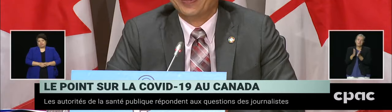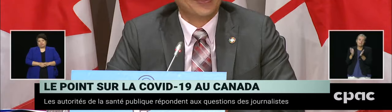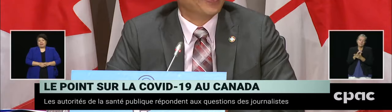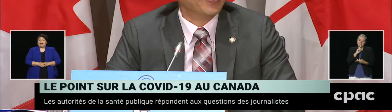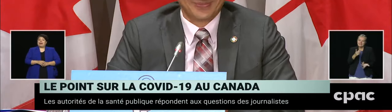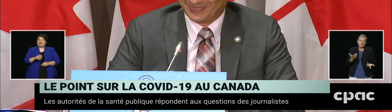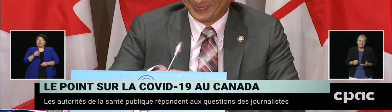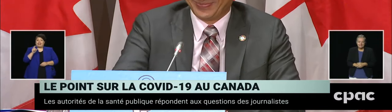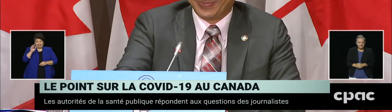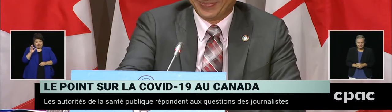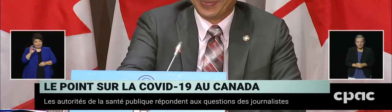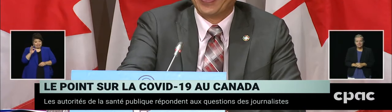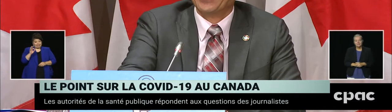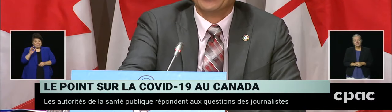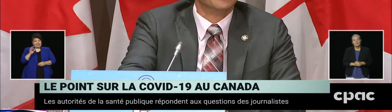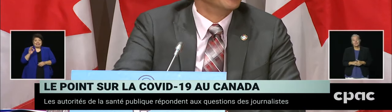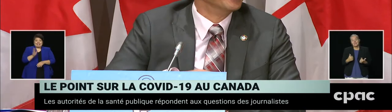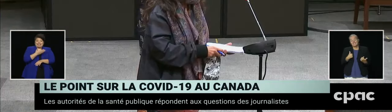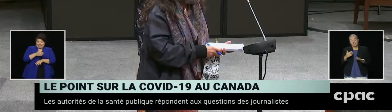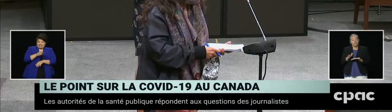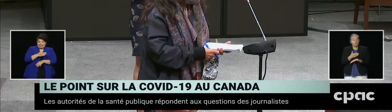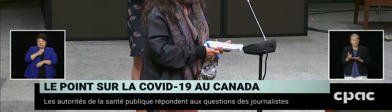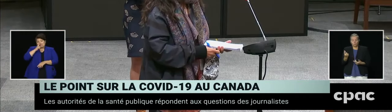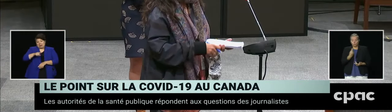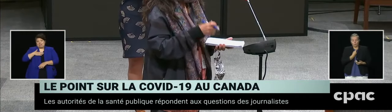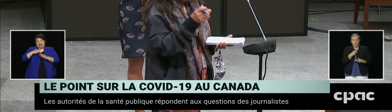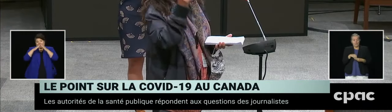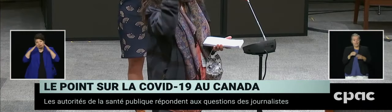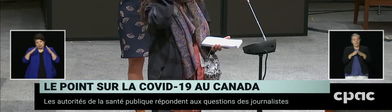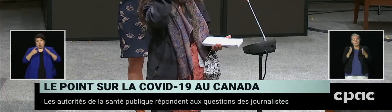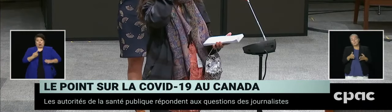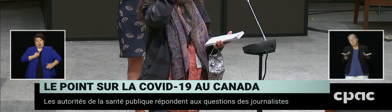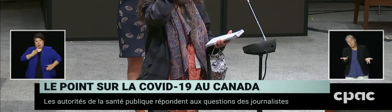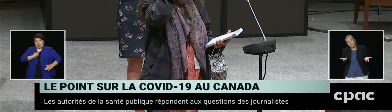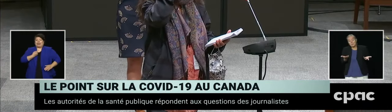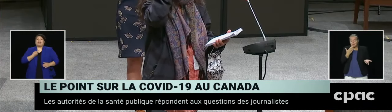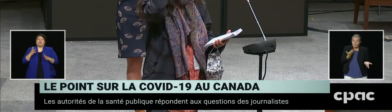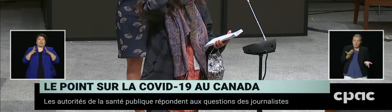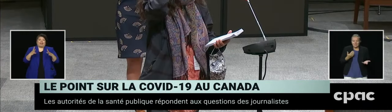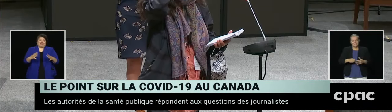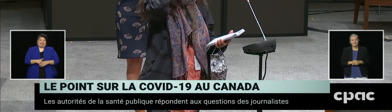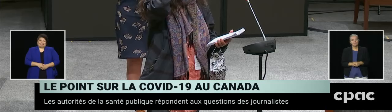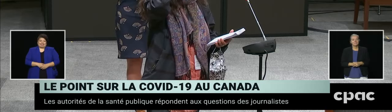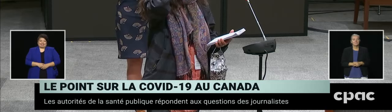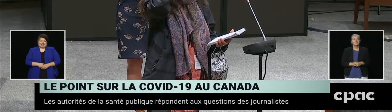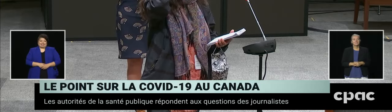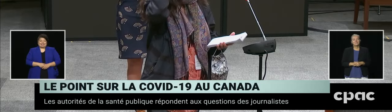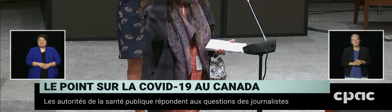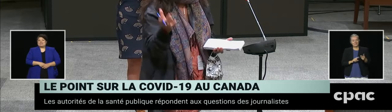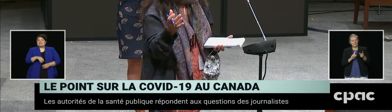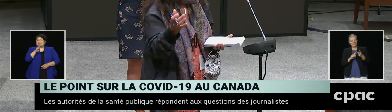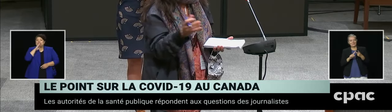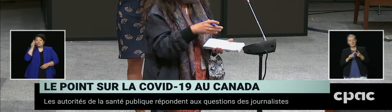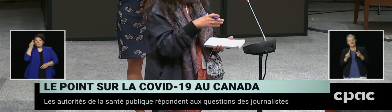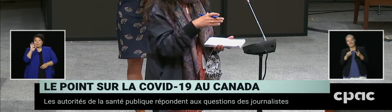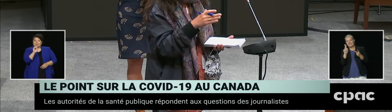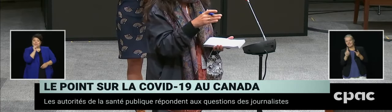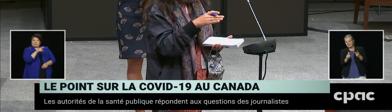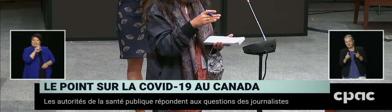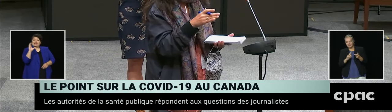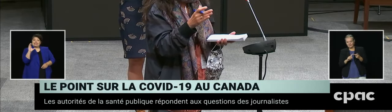ONLY UNTIL MY HOUSE.